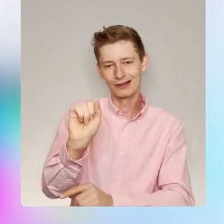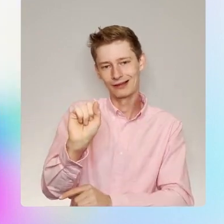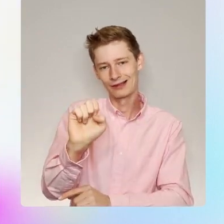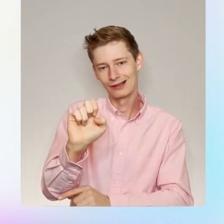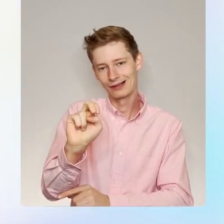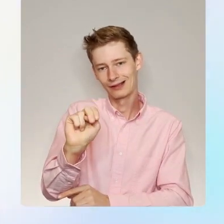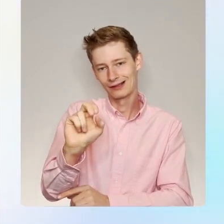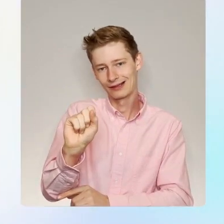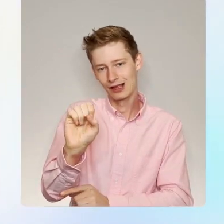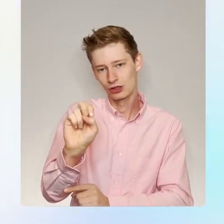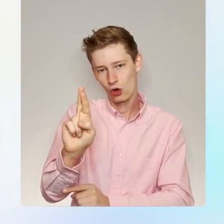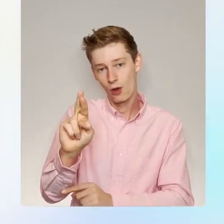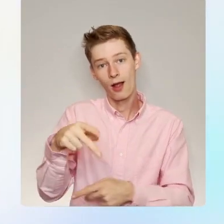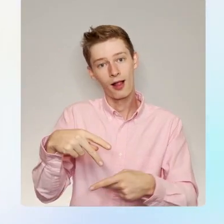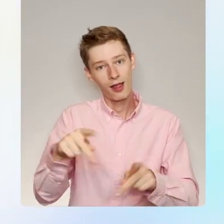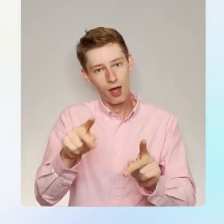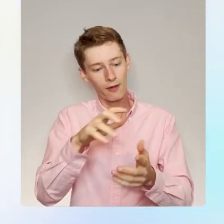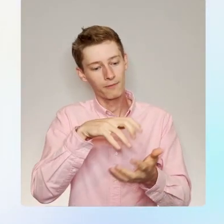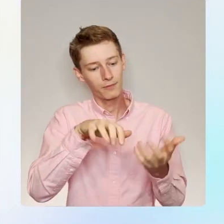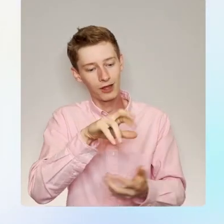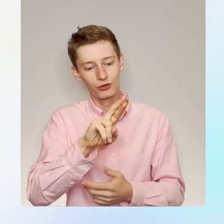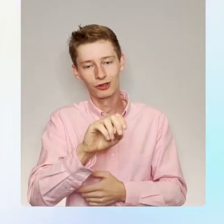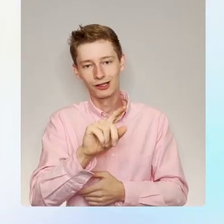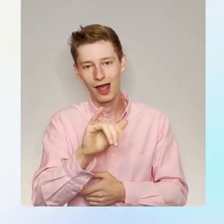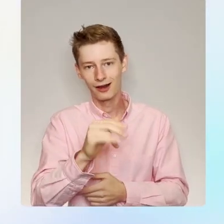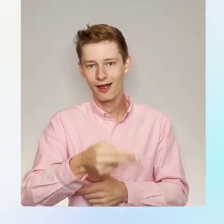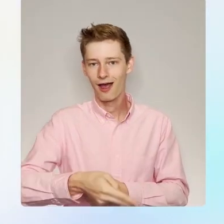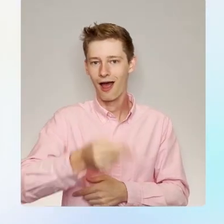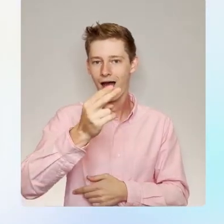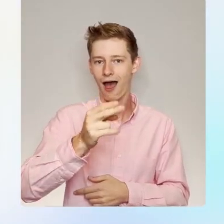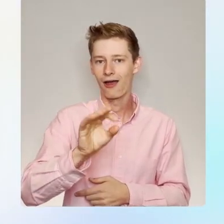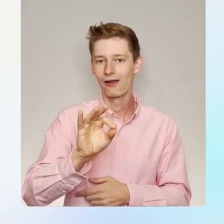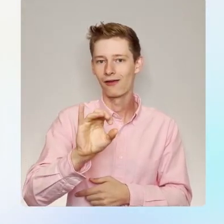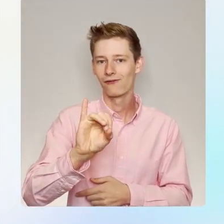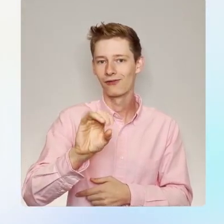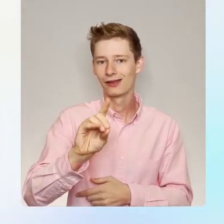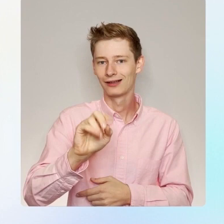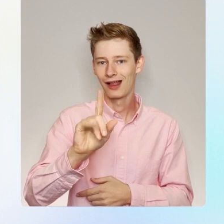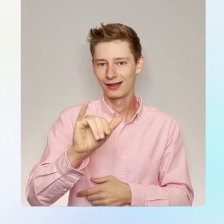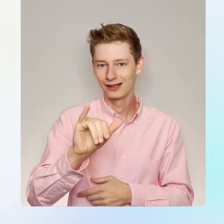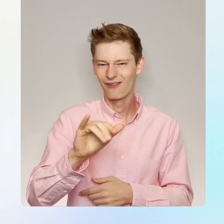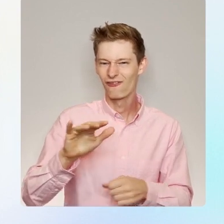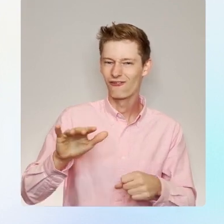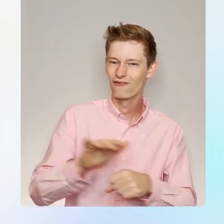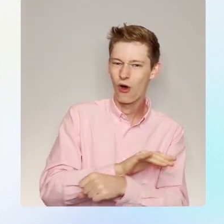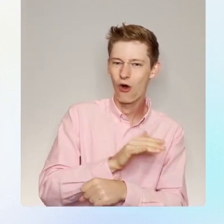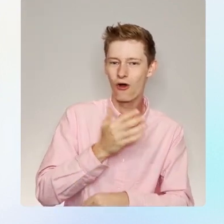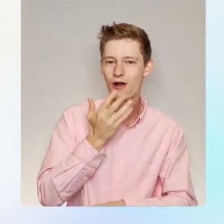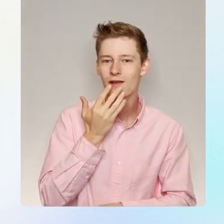enabling mixed reality in higher fidelity and full color Passthrough feels